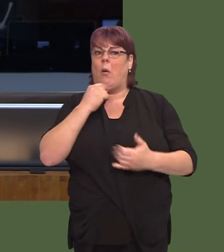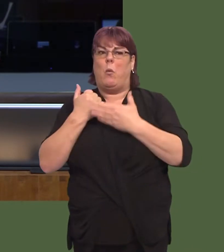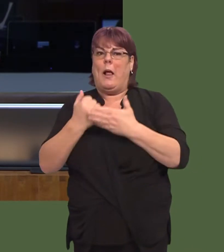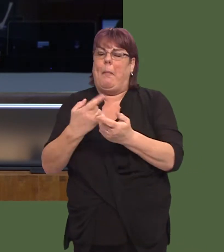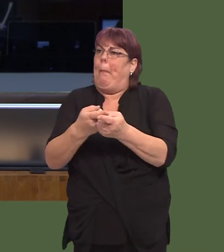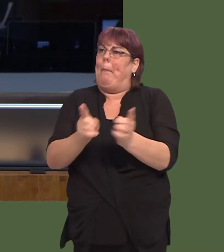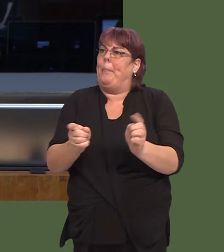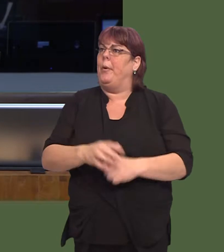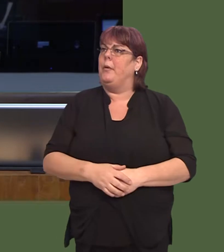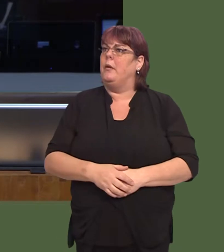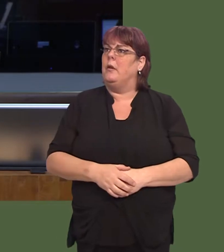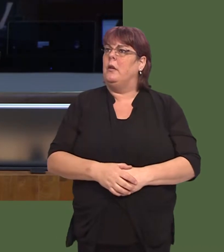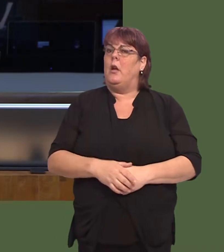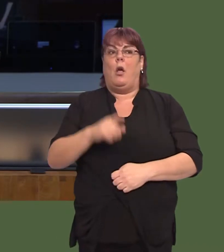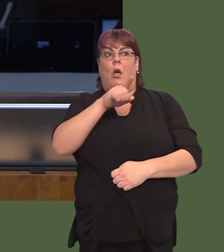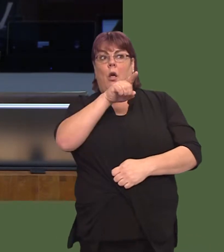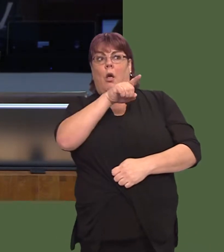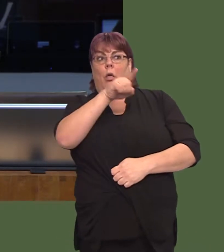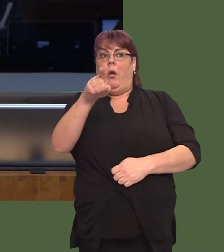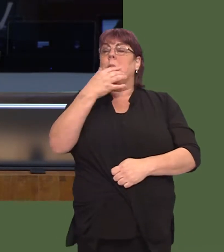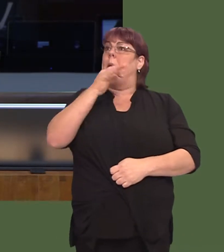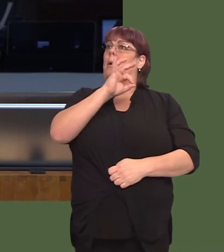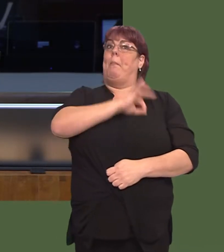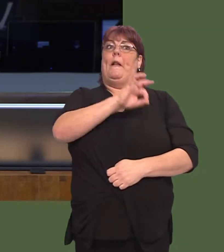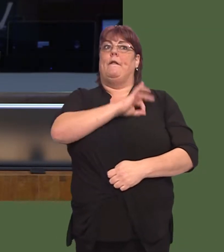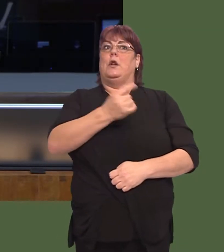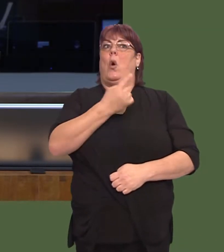The only people who are really going to benefit from this are the supermarkets, because this